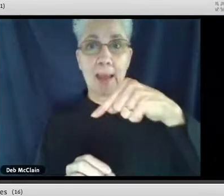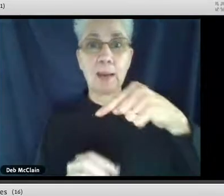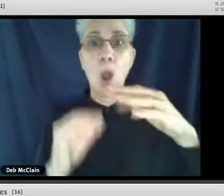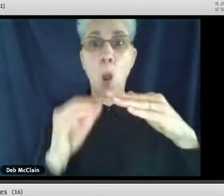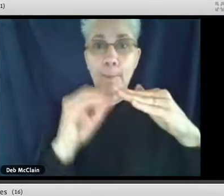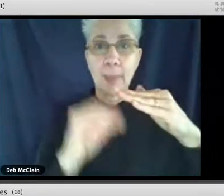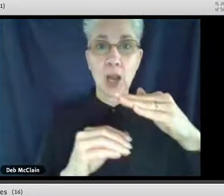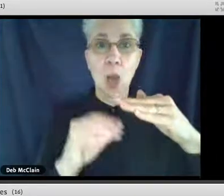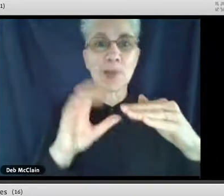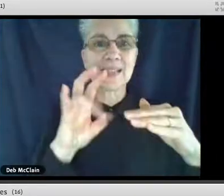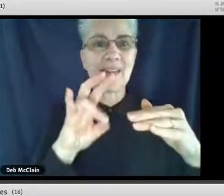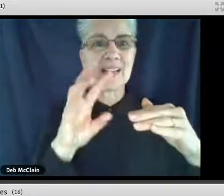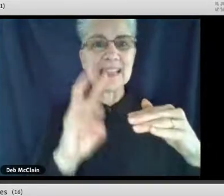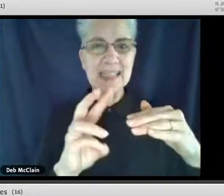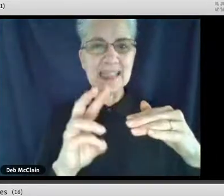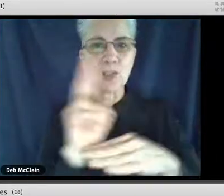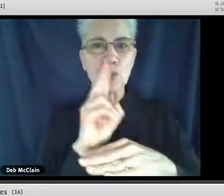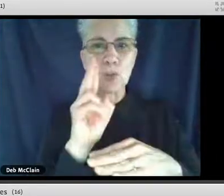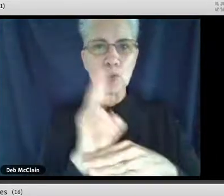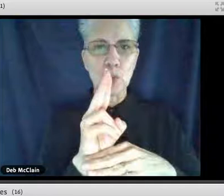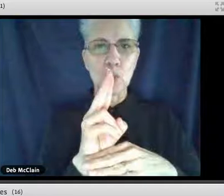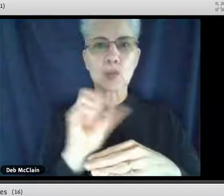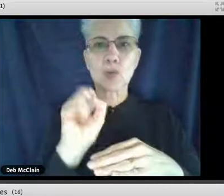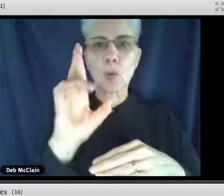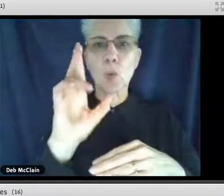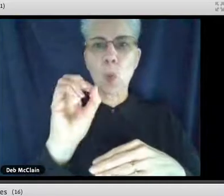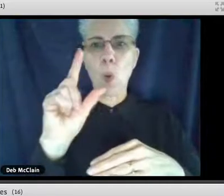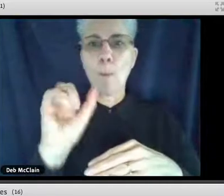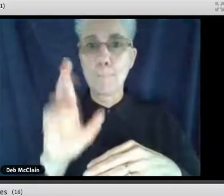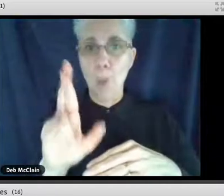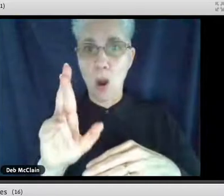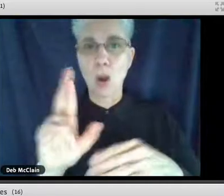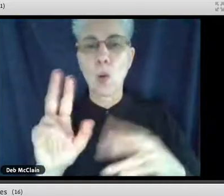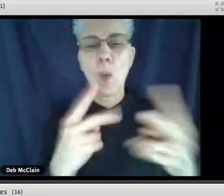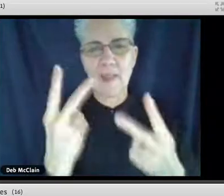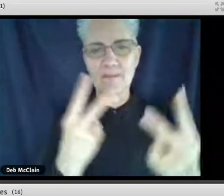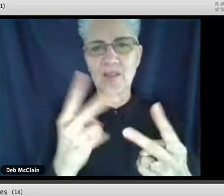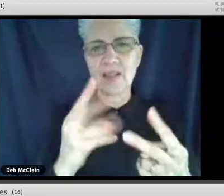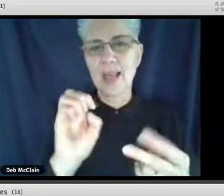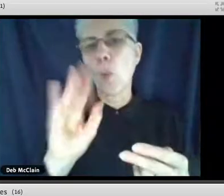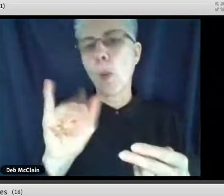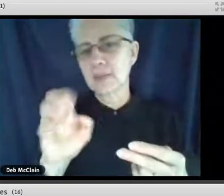Seventy-six percent of people are using the scroll bar when they visit websites. So they are using it.